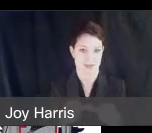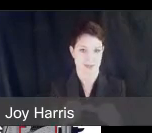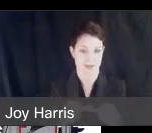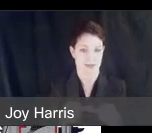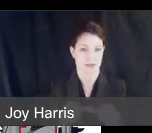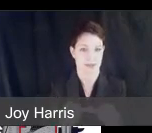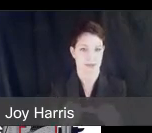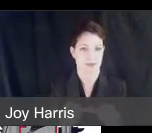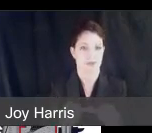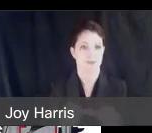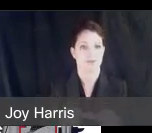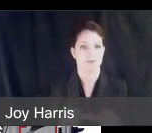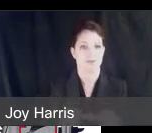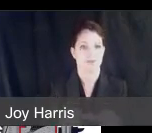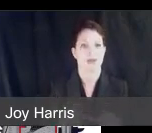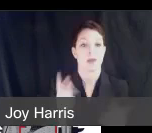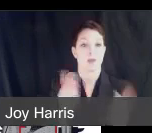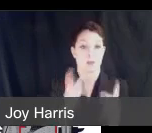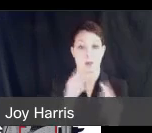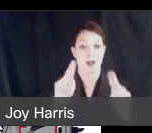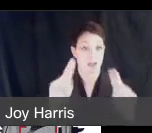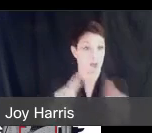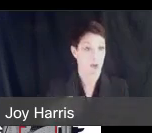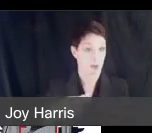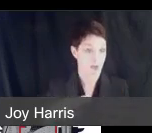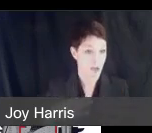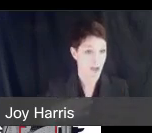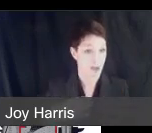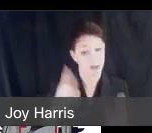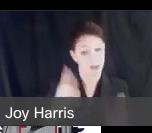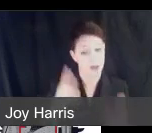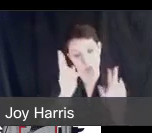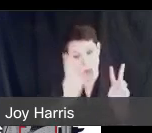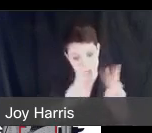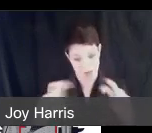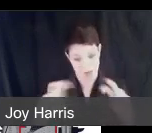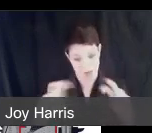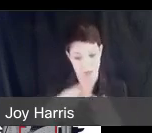Interested applicants are strongly advised to review the program guidelines and frequently asked